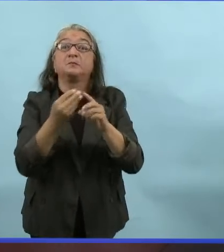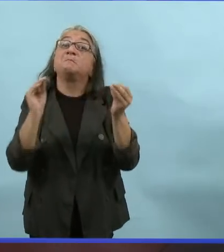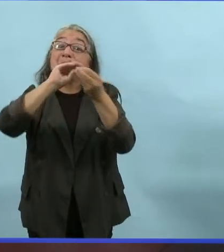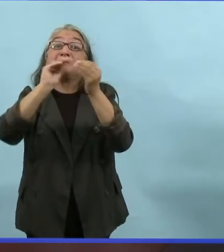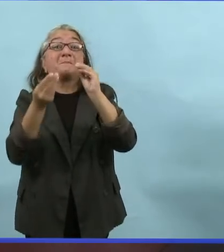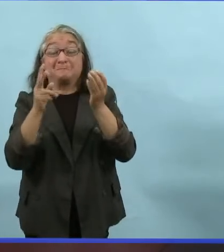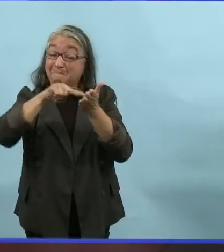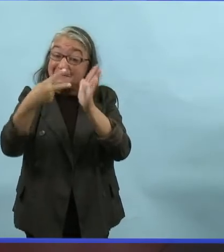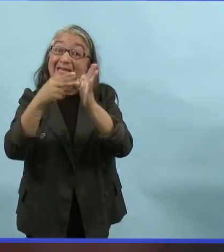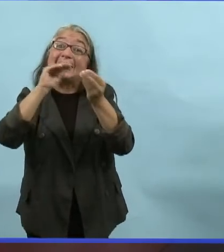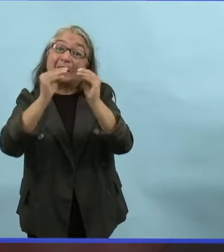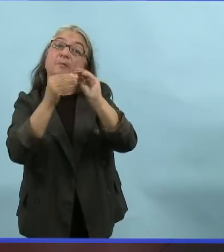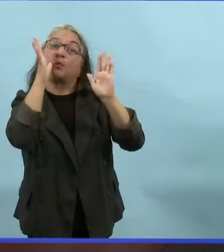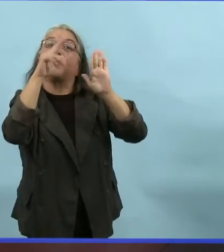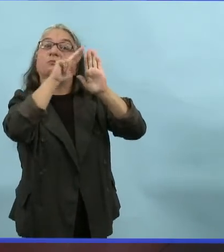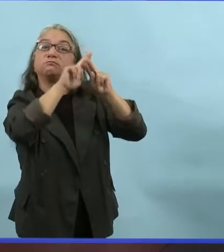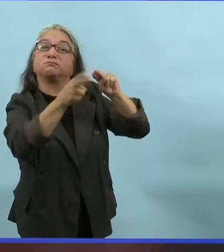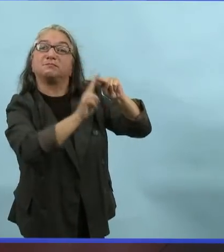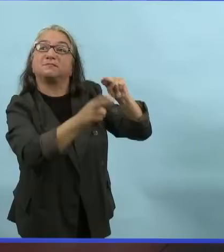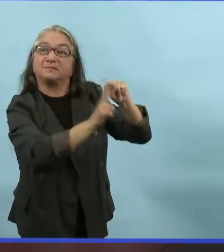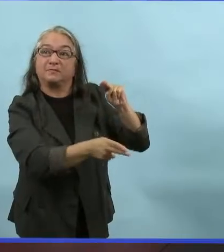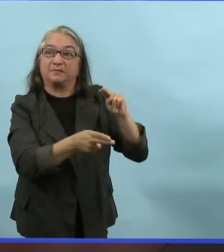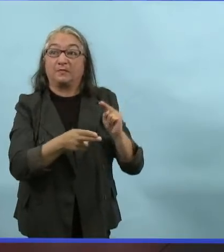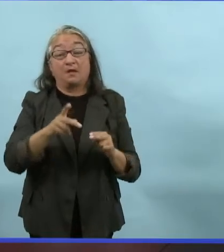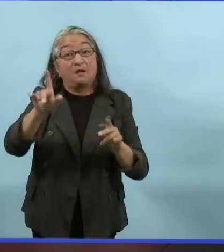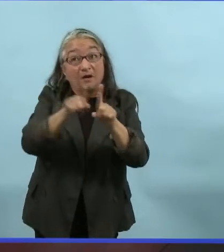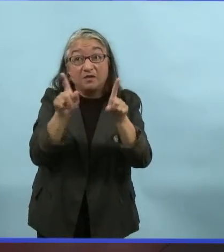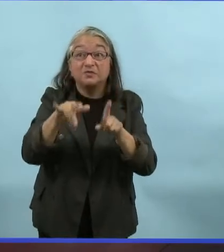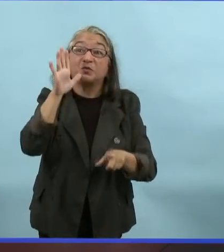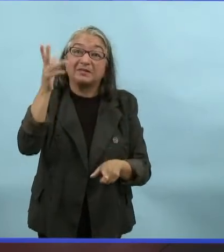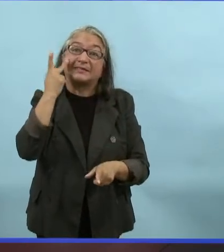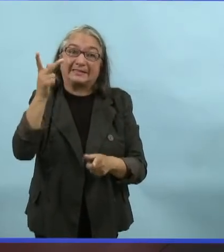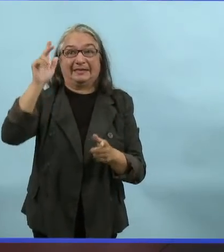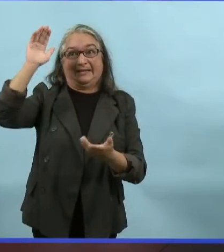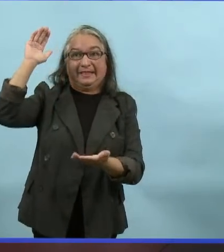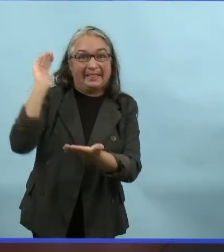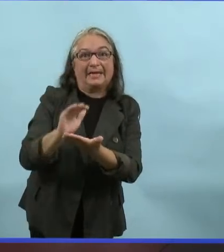outcomes but again we have to reiterate we're not done with this virus the virus isn't done with us